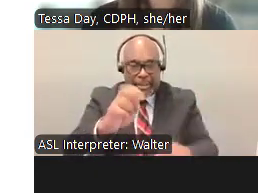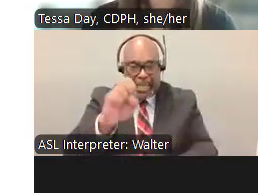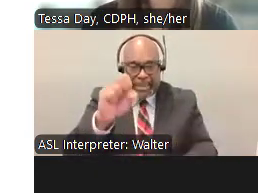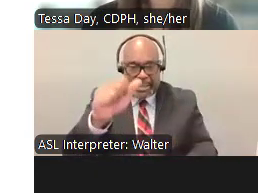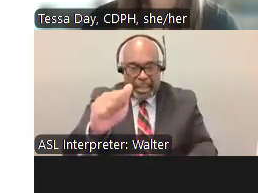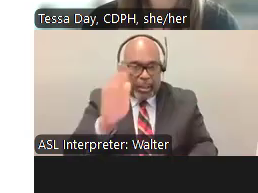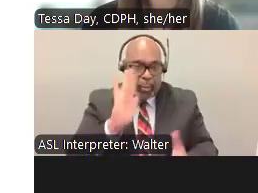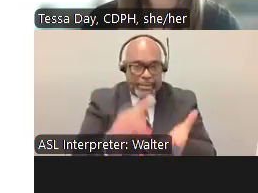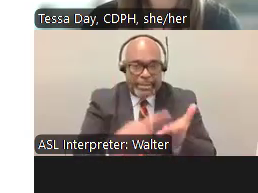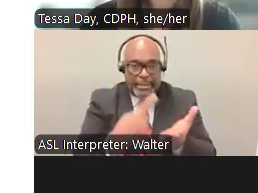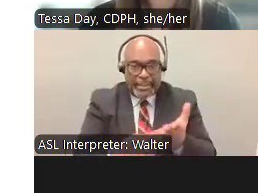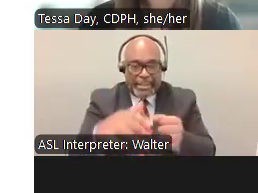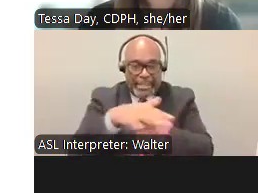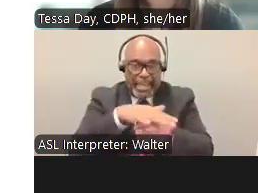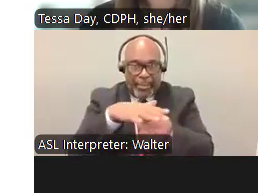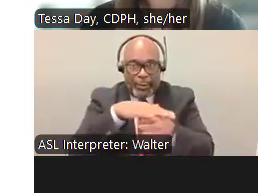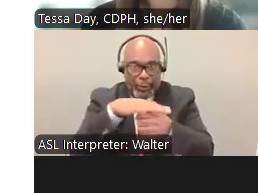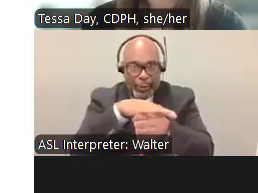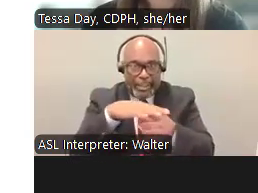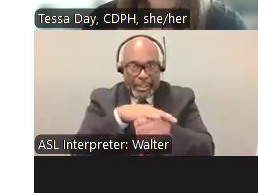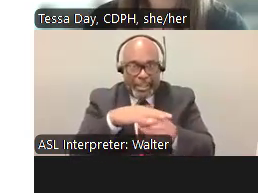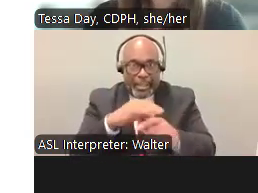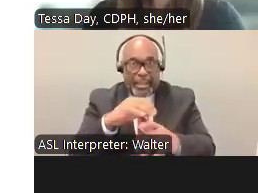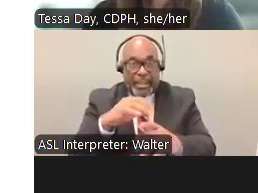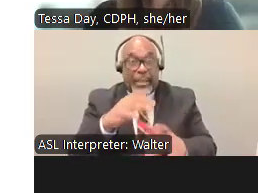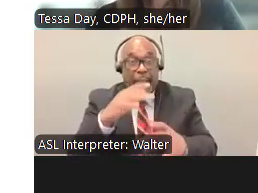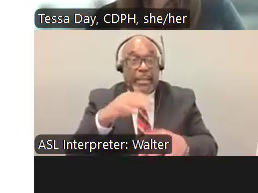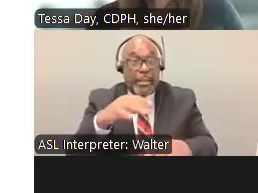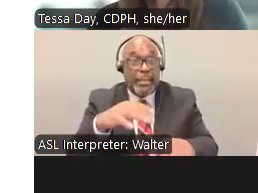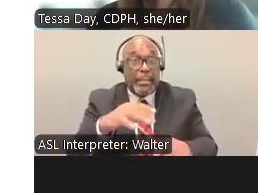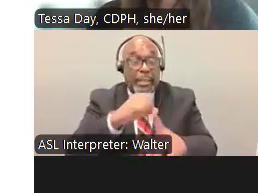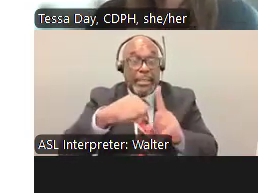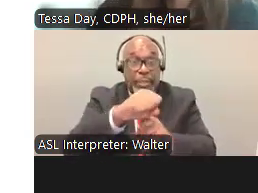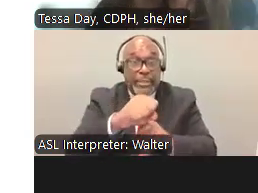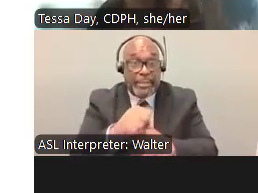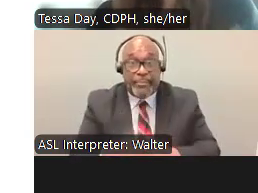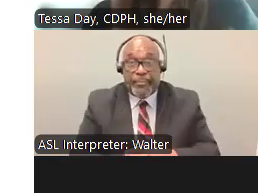13:27:23 the neighborhood conditions. 13:27:26 >> TESSA: Thank you, Clare. I'm